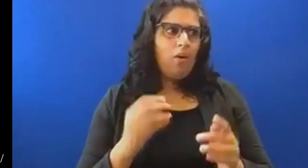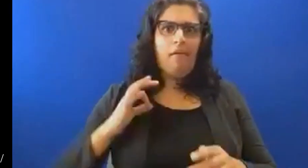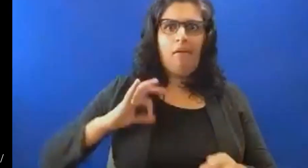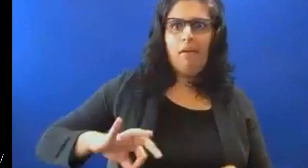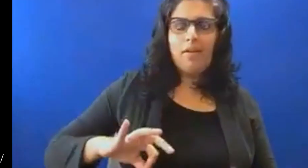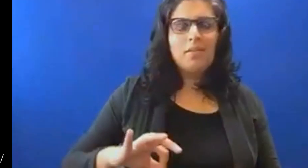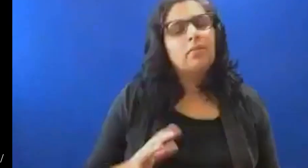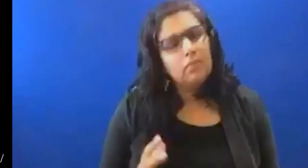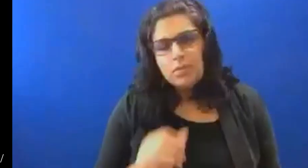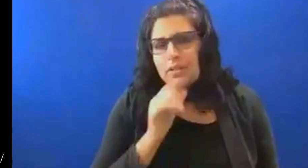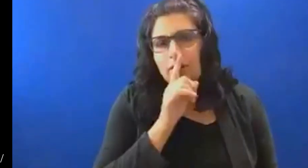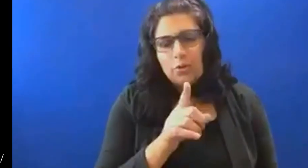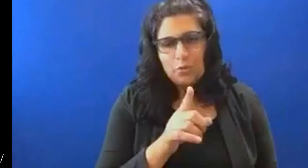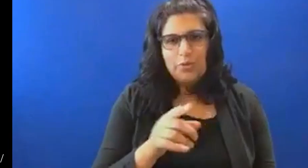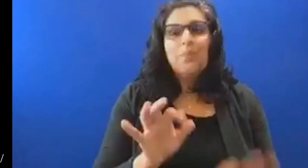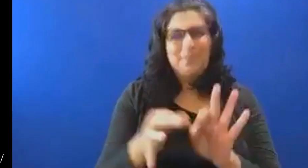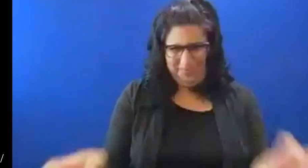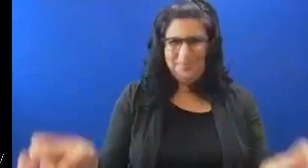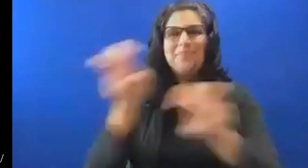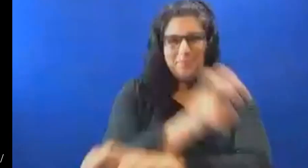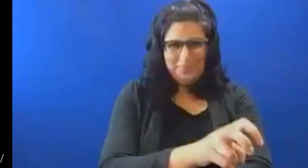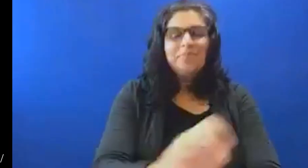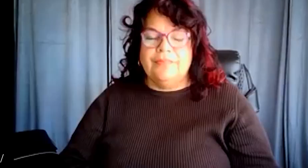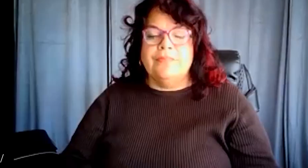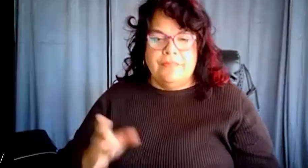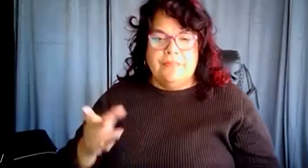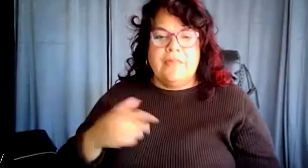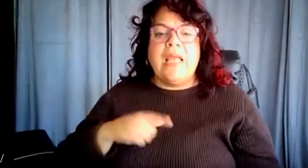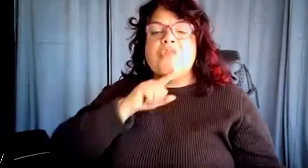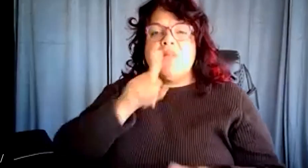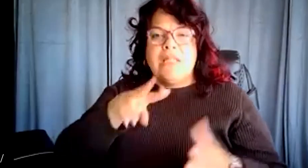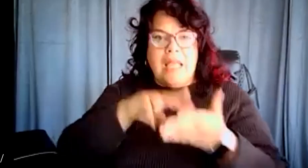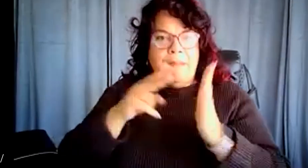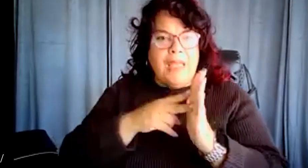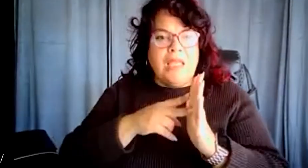It just means that you're providing what somebody needs to be themselves in the world.